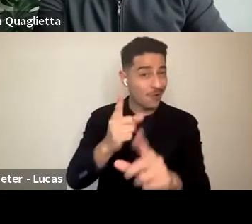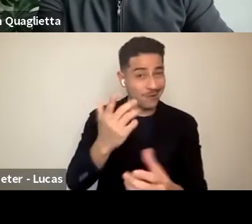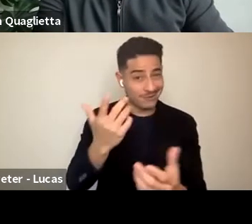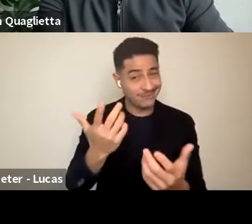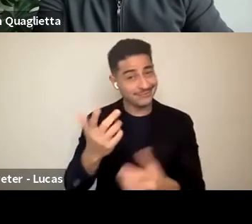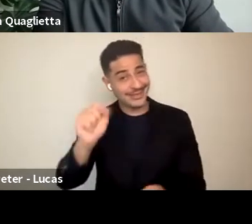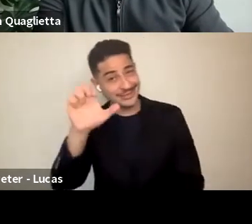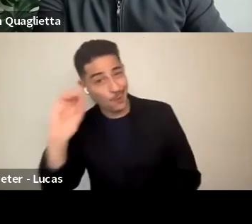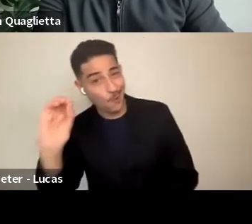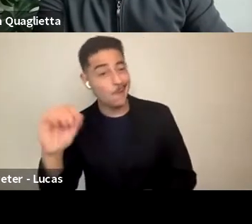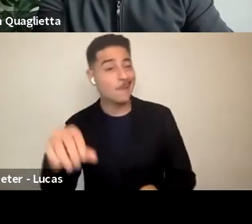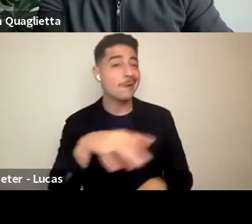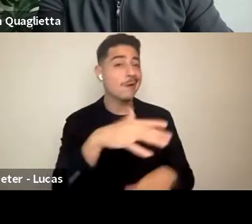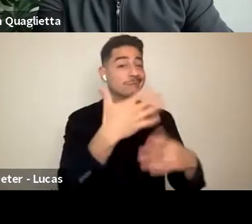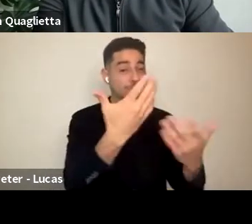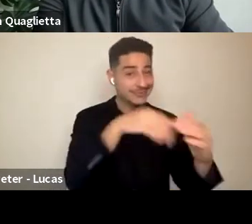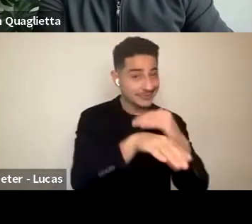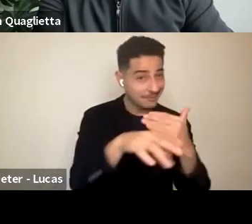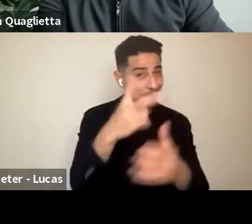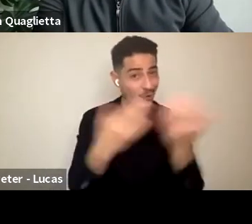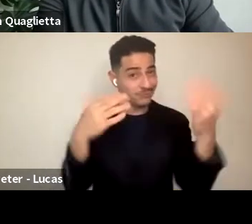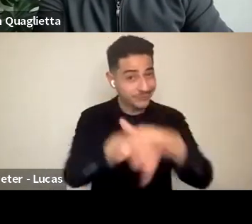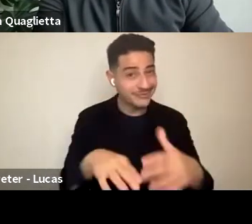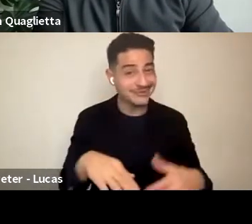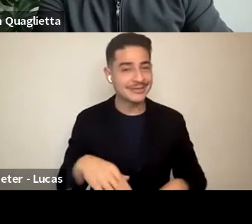Why we needed an Awarenes Day? There you go, May 20th.